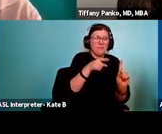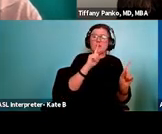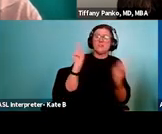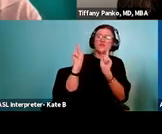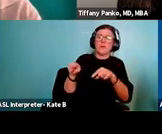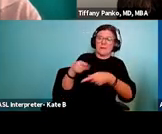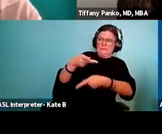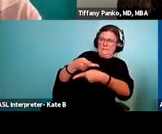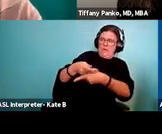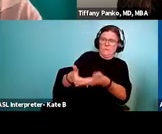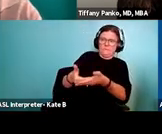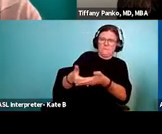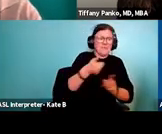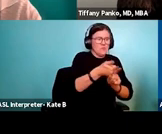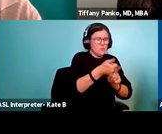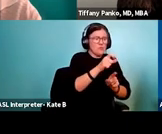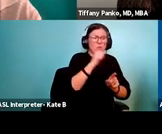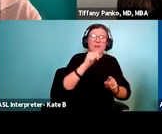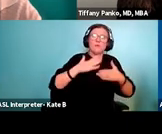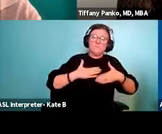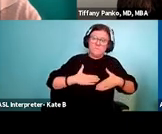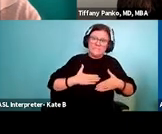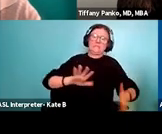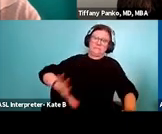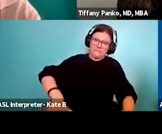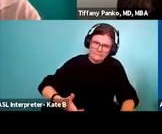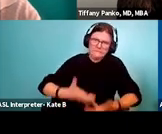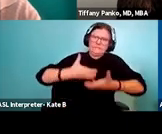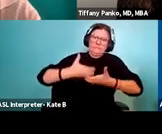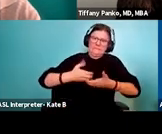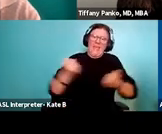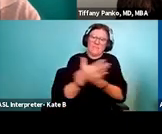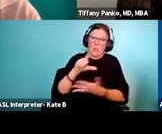your child. You don’t have to physically be able to do everything yourself. But you